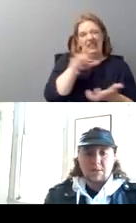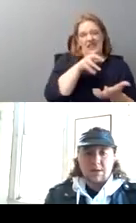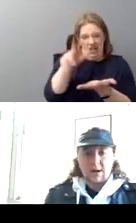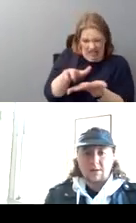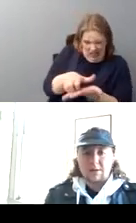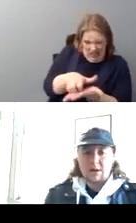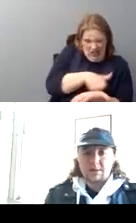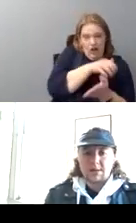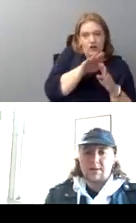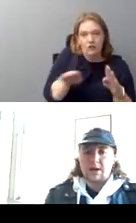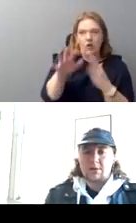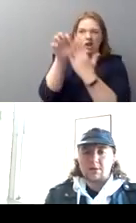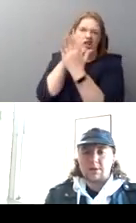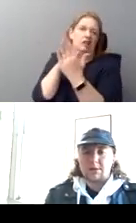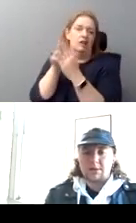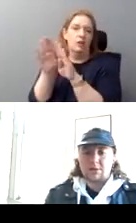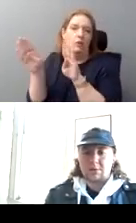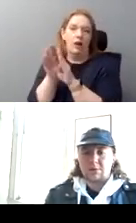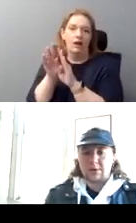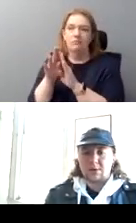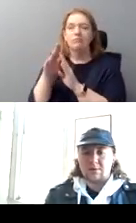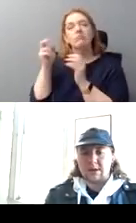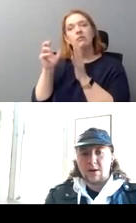David Ireland did not conceive of the house turning into the sculpture we know of it now.